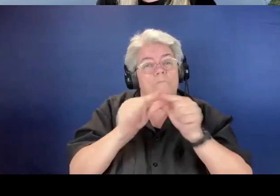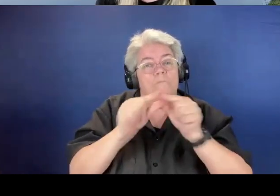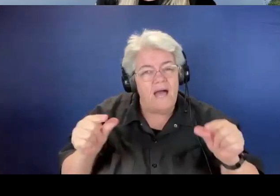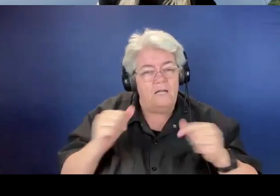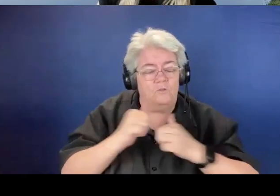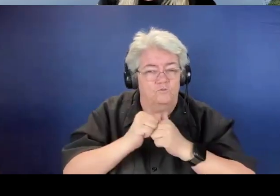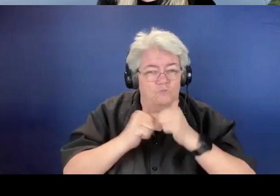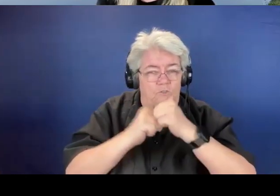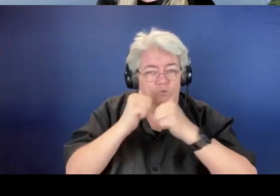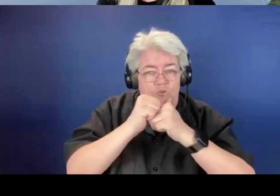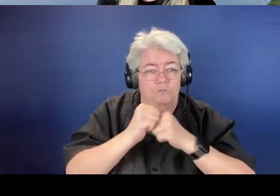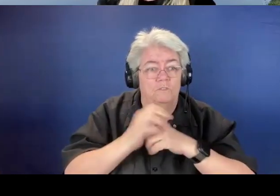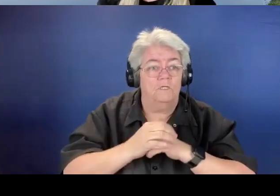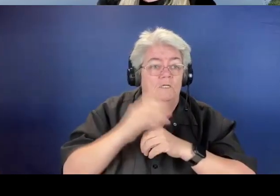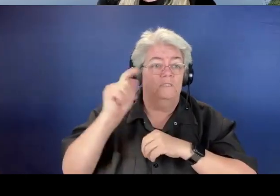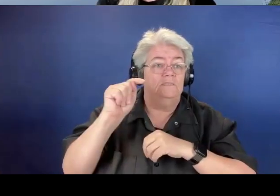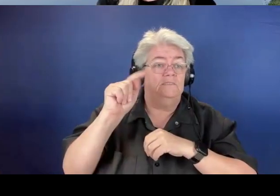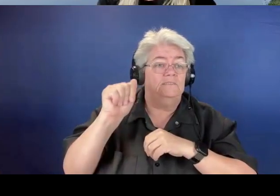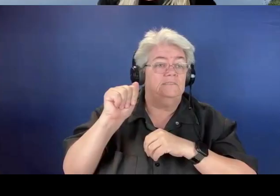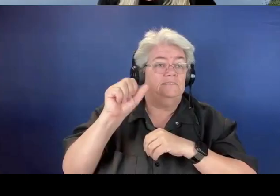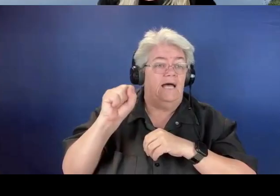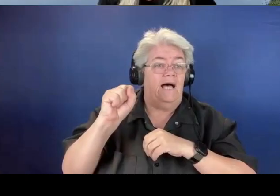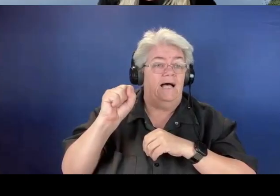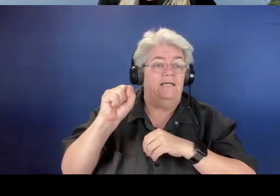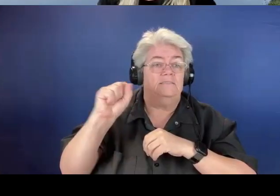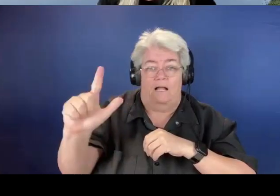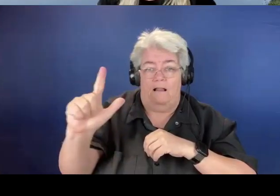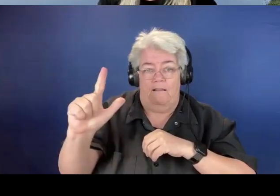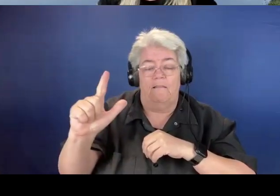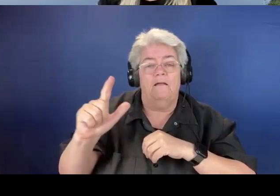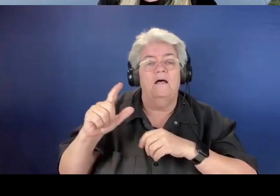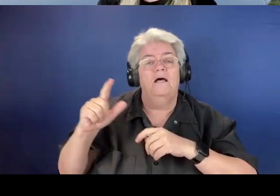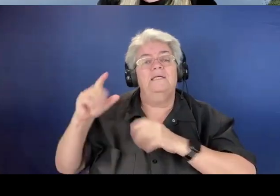The TASL is designed to assist teachers when analyzing and assessing